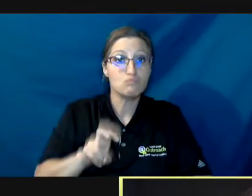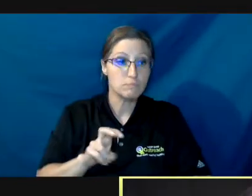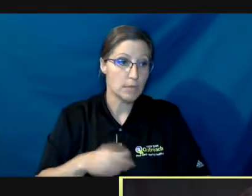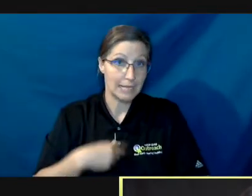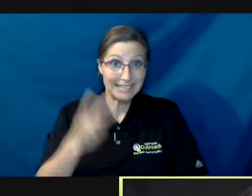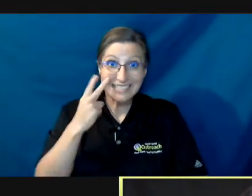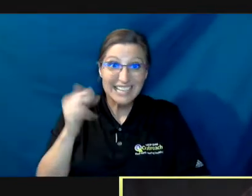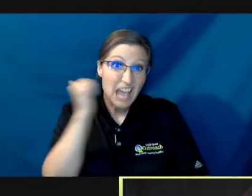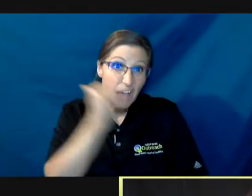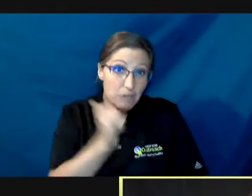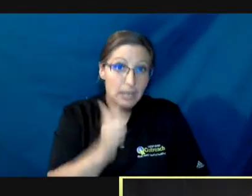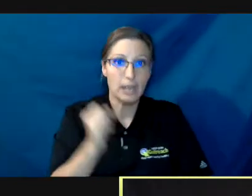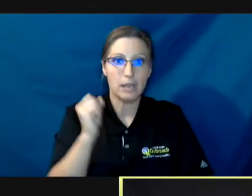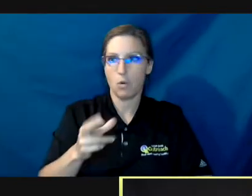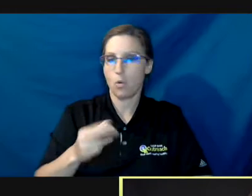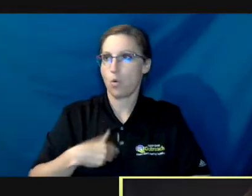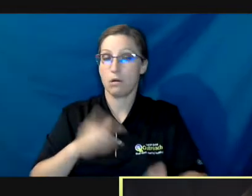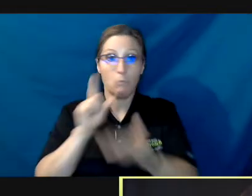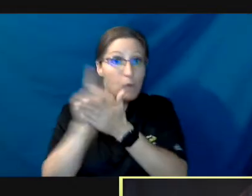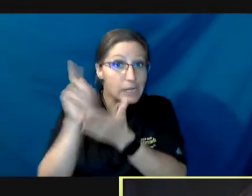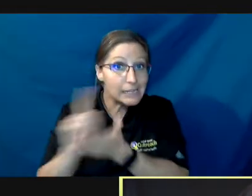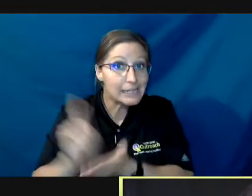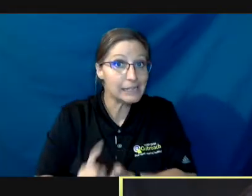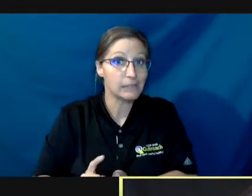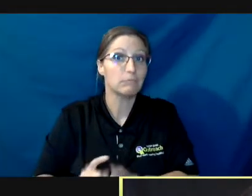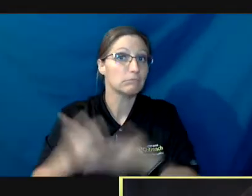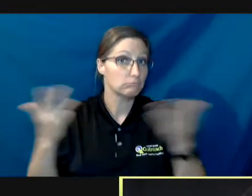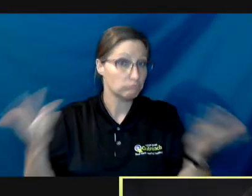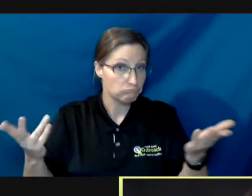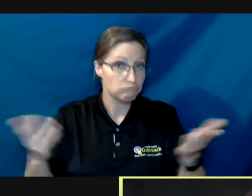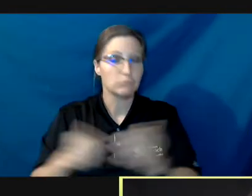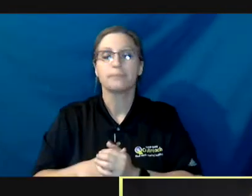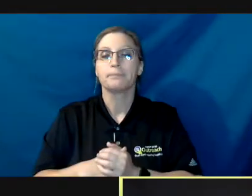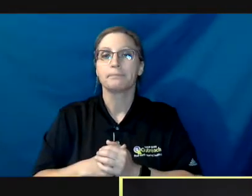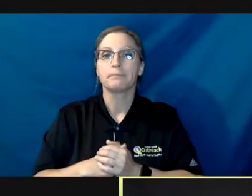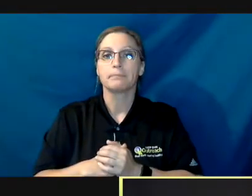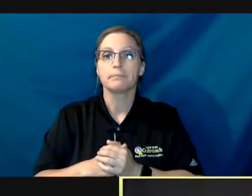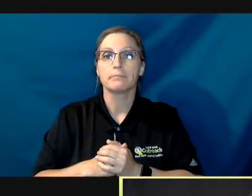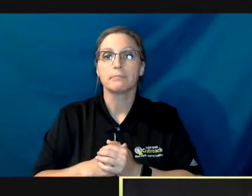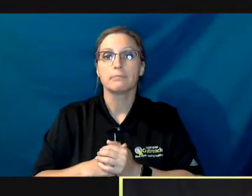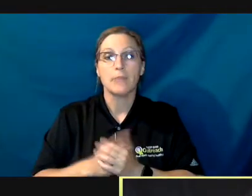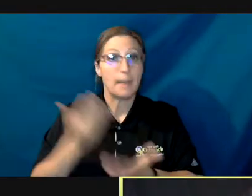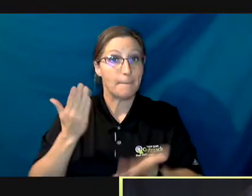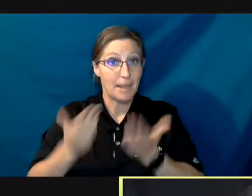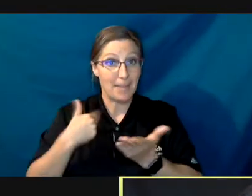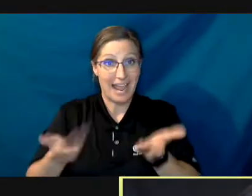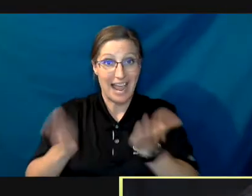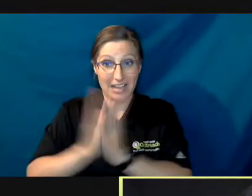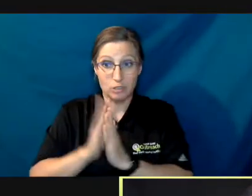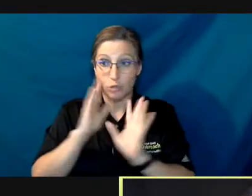as you see the student on a daily basis. You may be asked to provide tutoring.